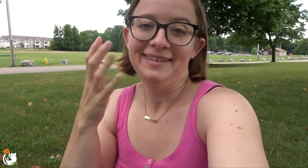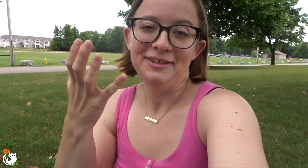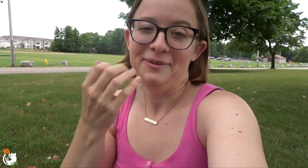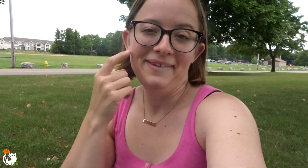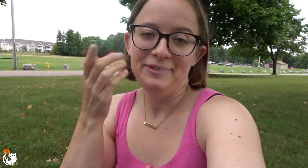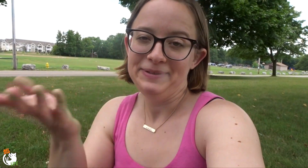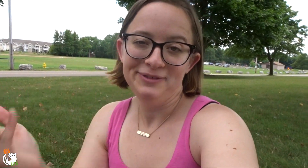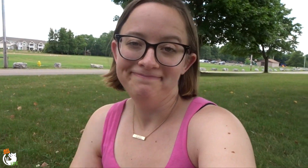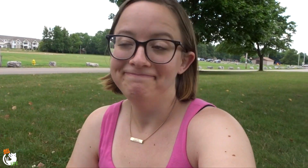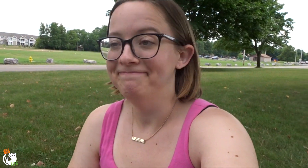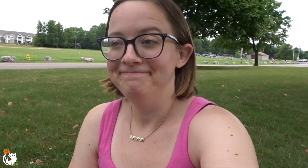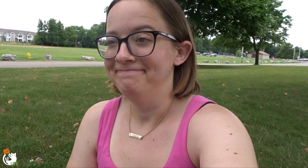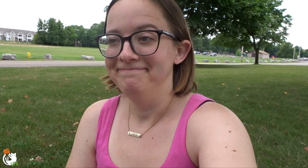Well, that's what you get from her.